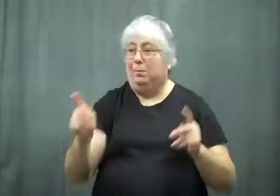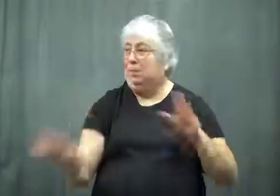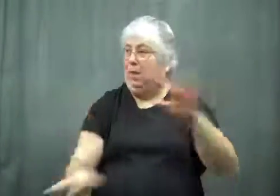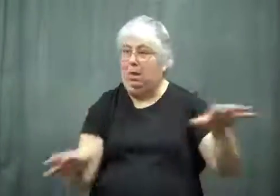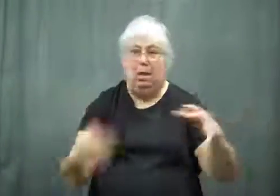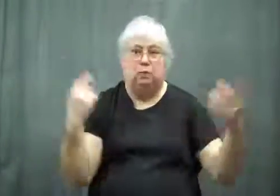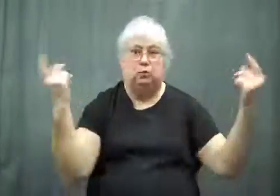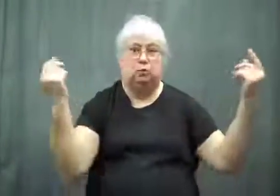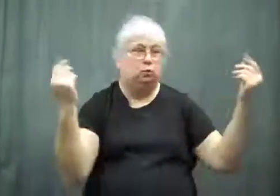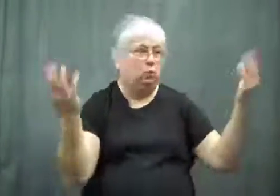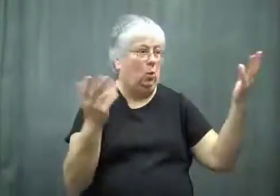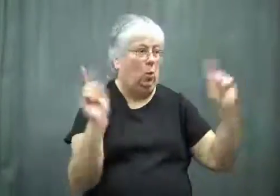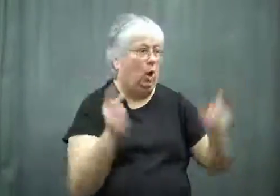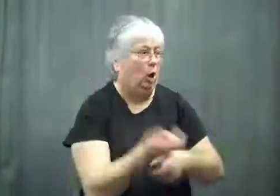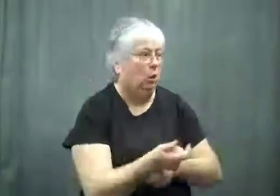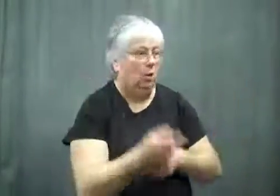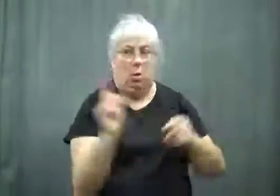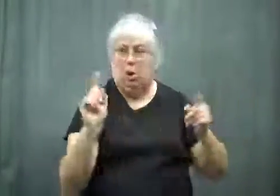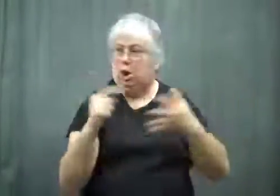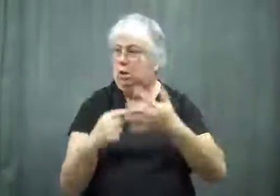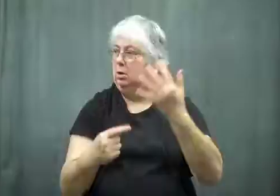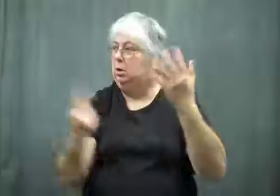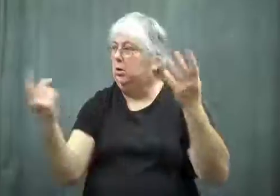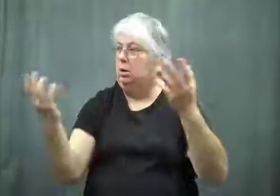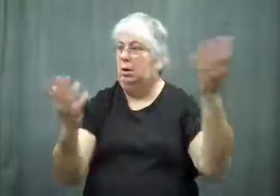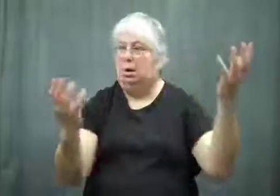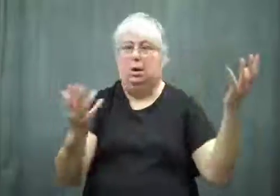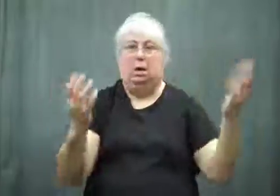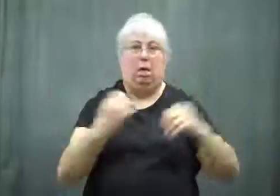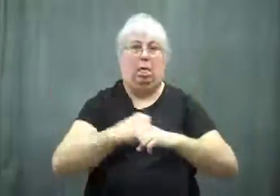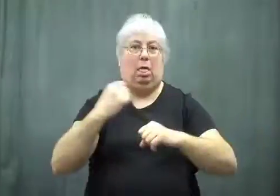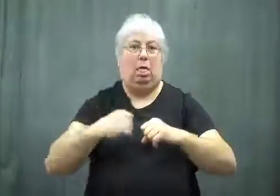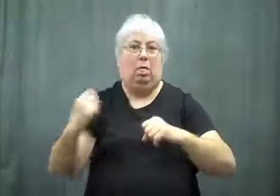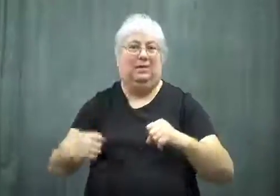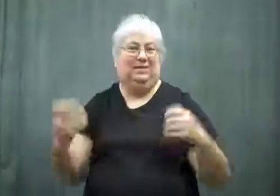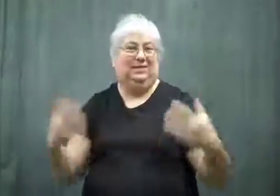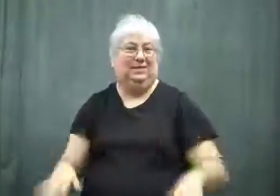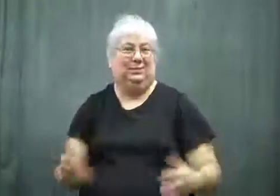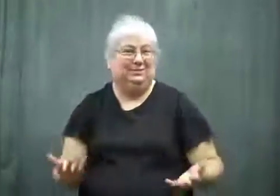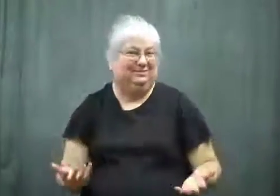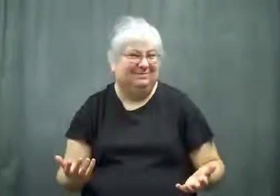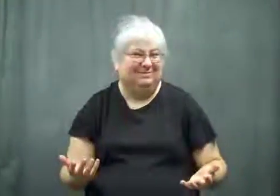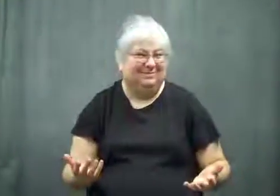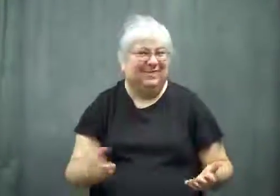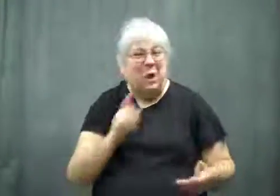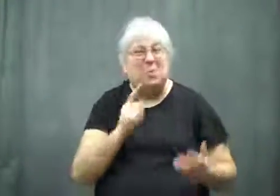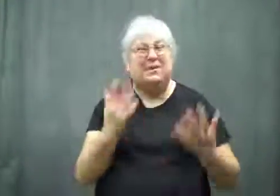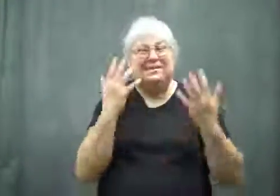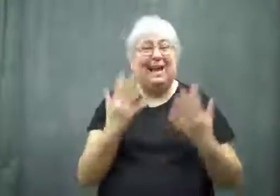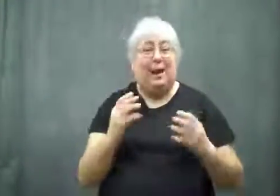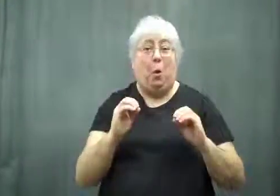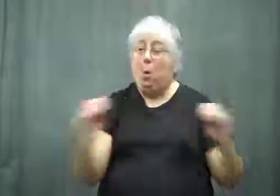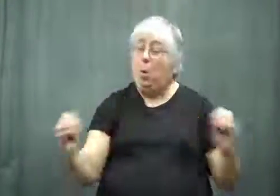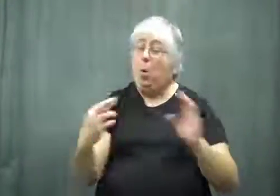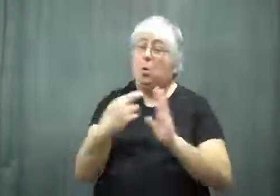The staff didn't know where the equipment was, and didn't know what to do.